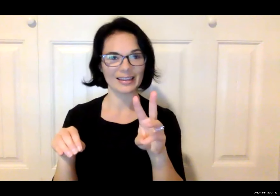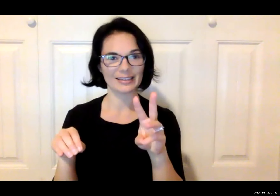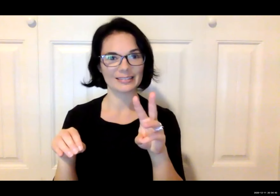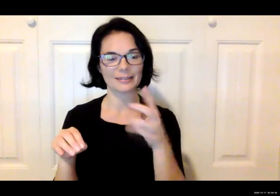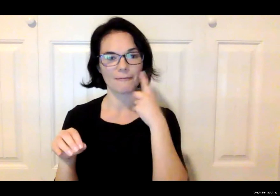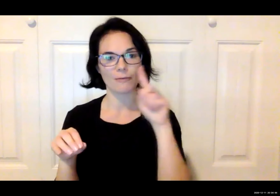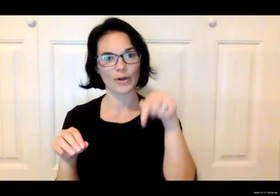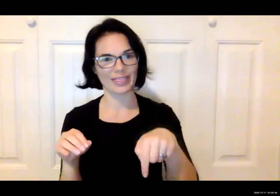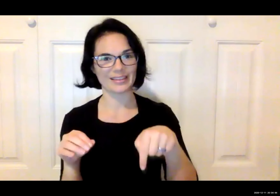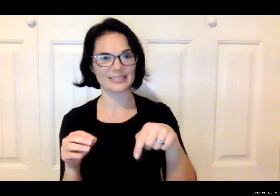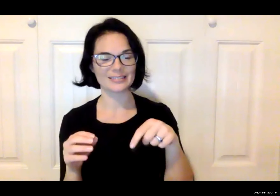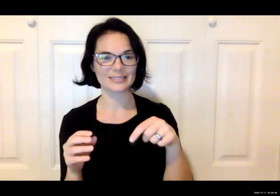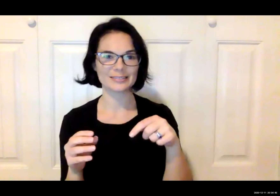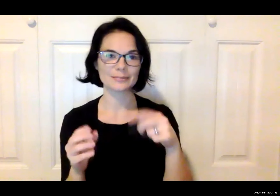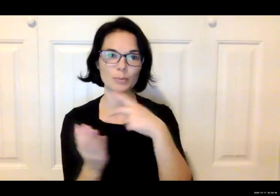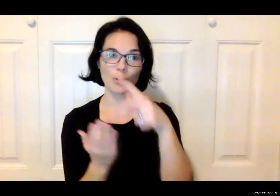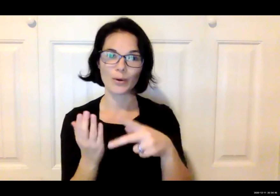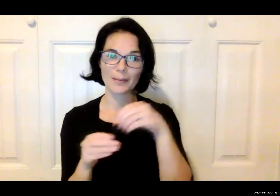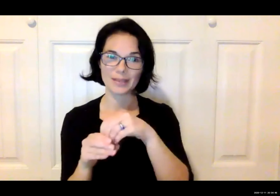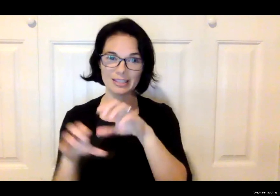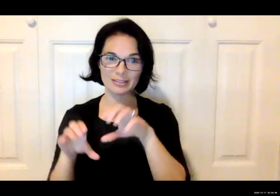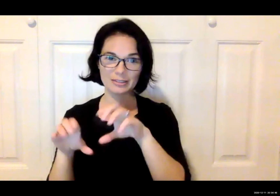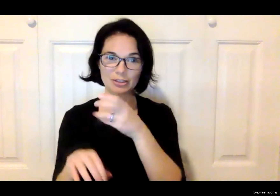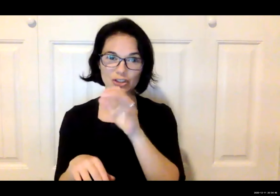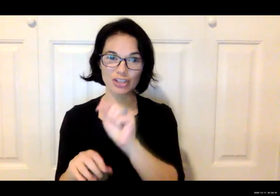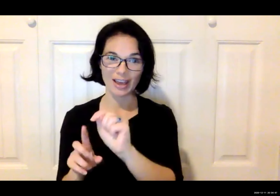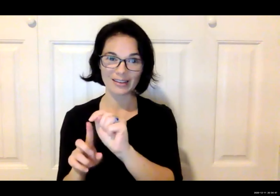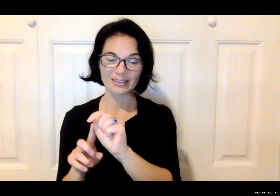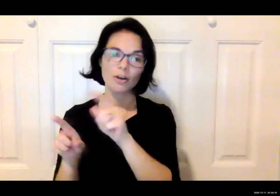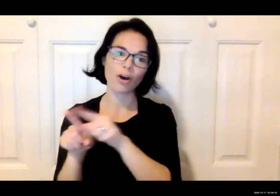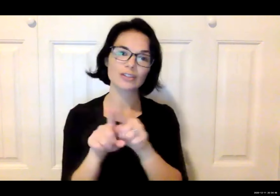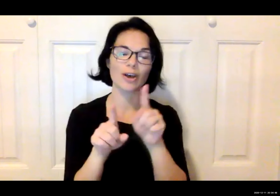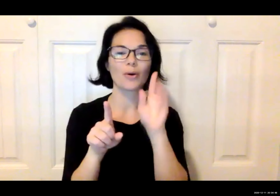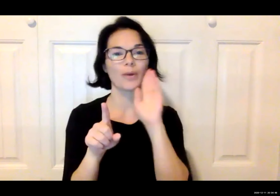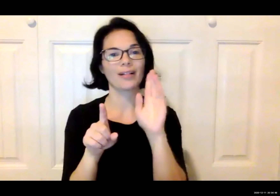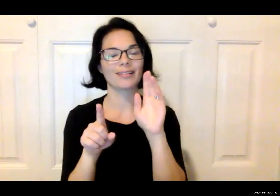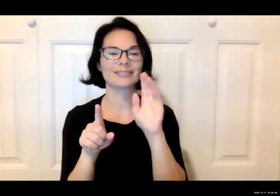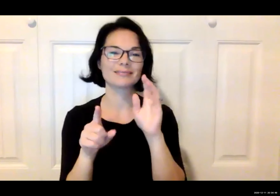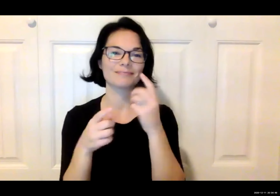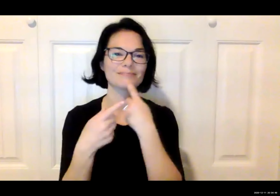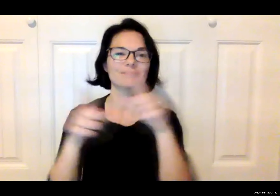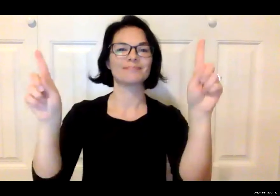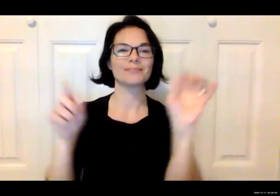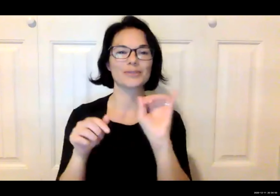possible side effects, called “adverse events,” to the adverse vaccine event reporting system.